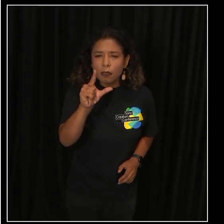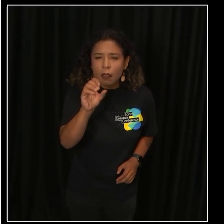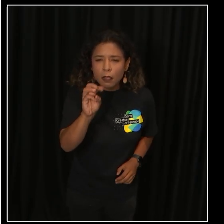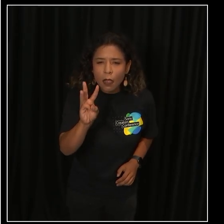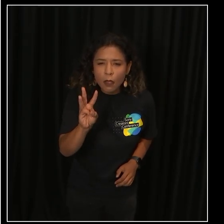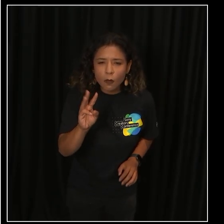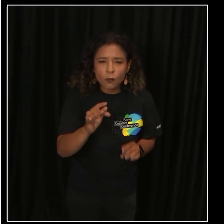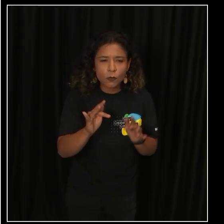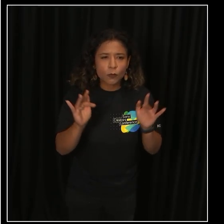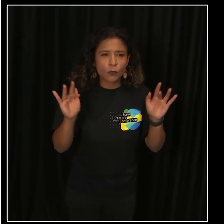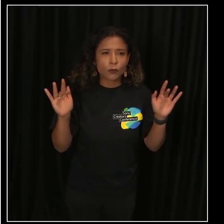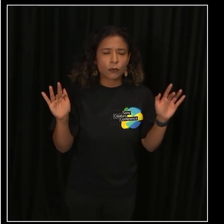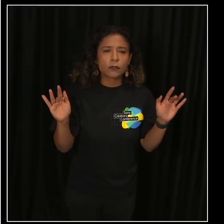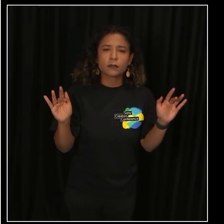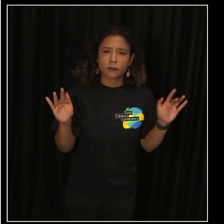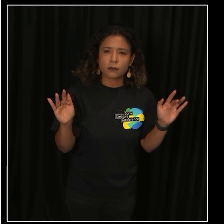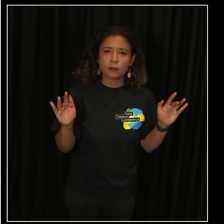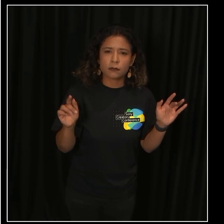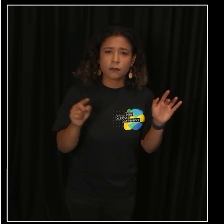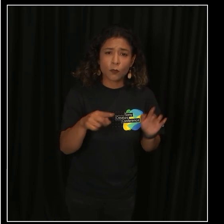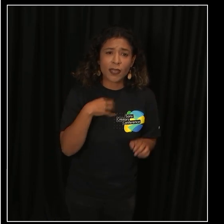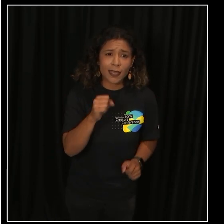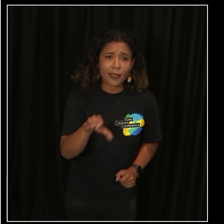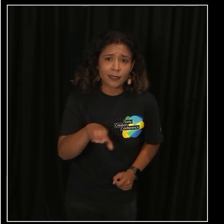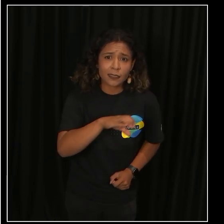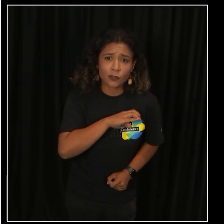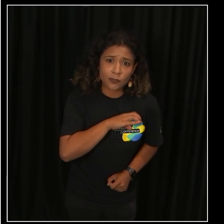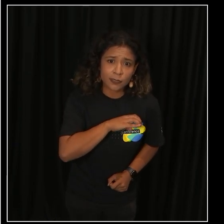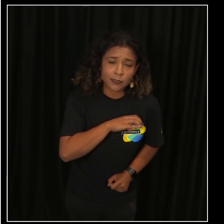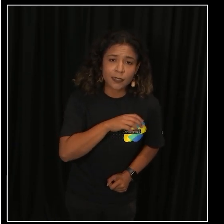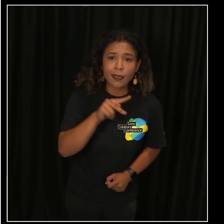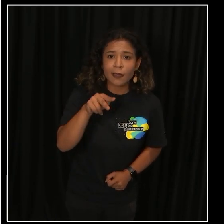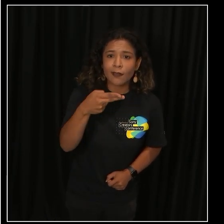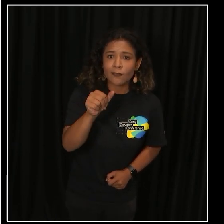The light scattering is characterized by phase function and the particle density.